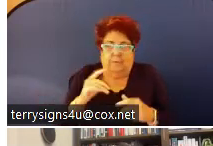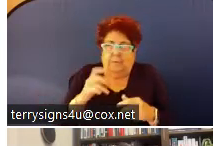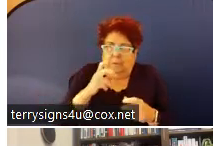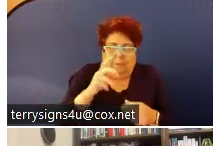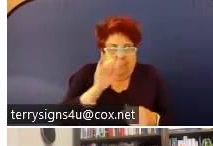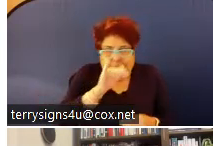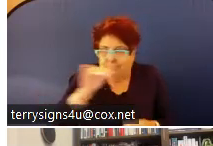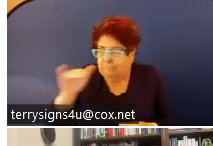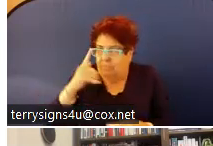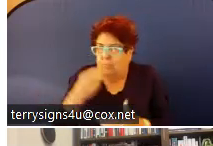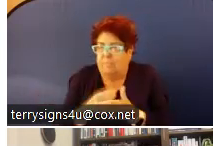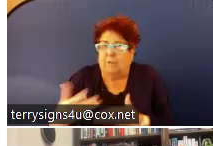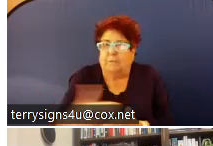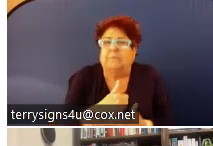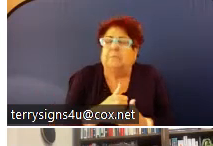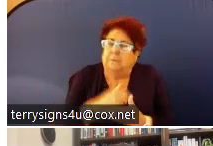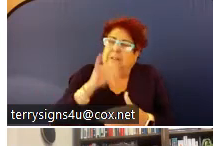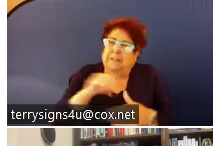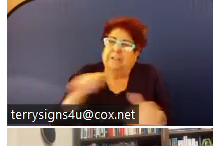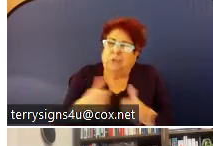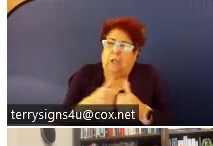Among our partners, sometimes we have different organizations with different